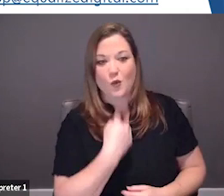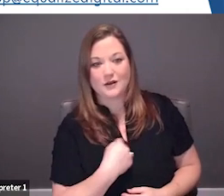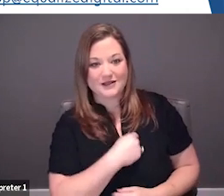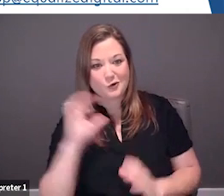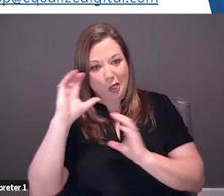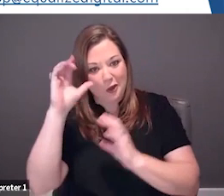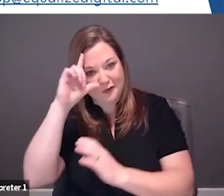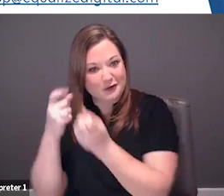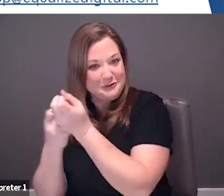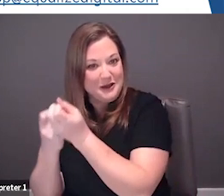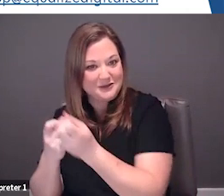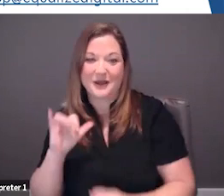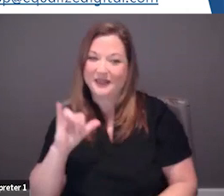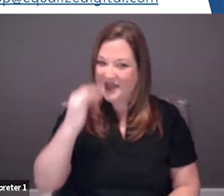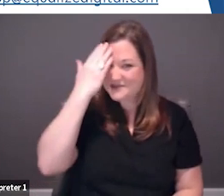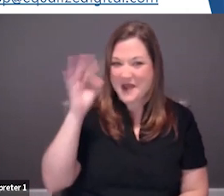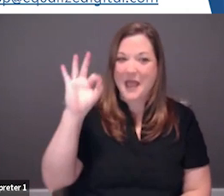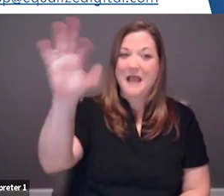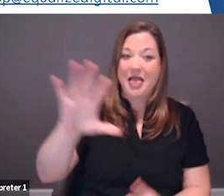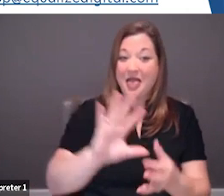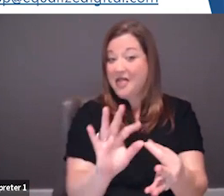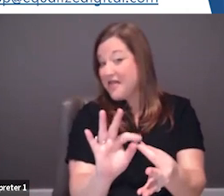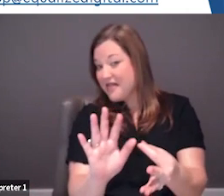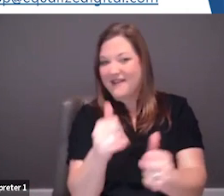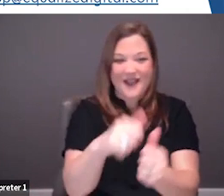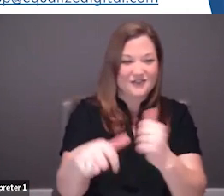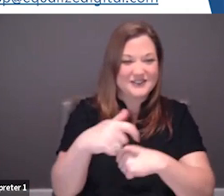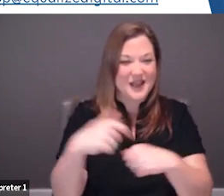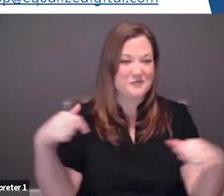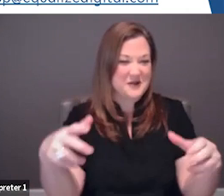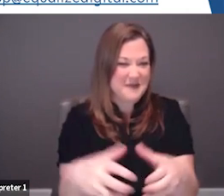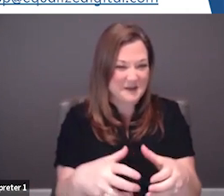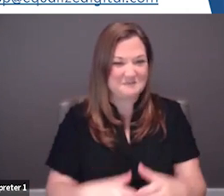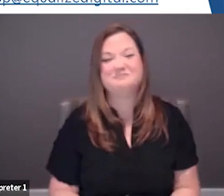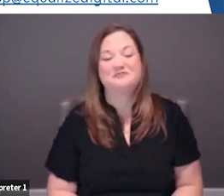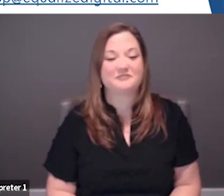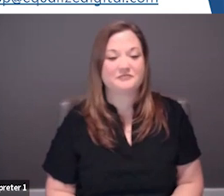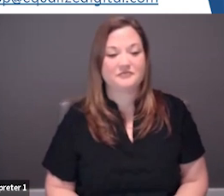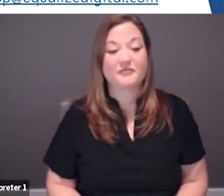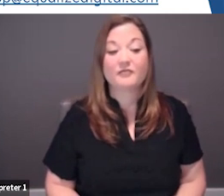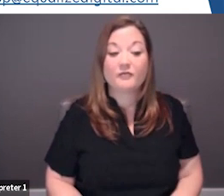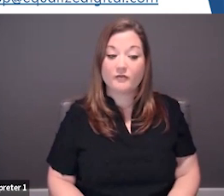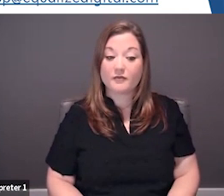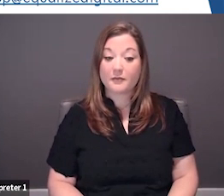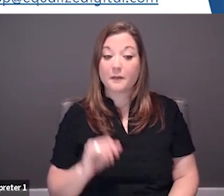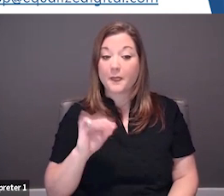That's why I give this pitch at every meetup. You can also email that same email address if you have